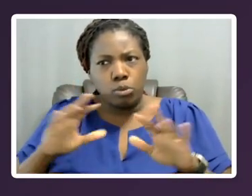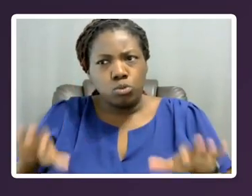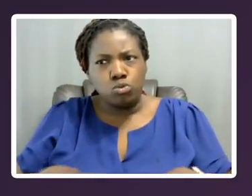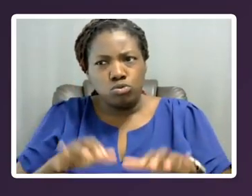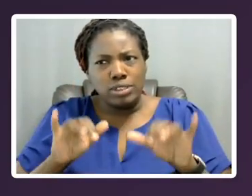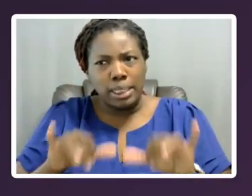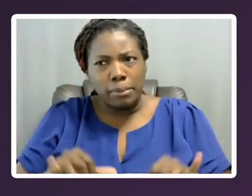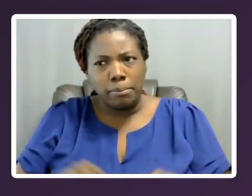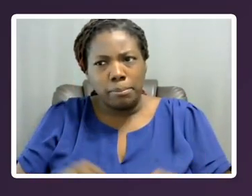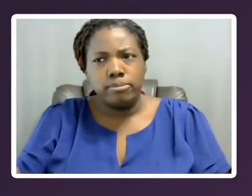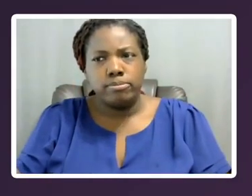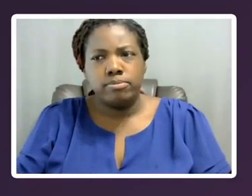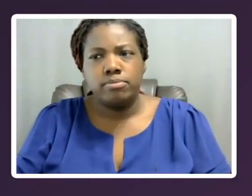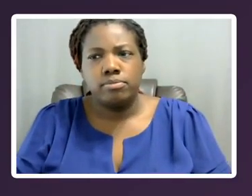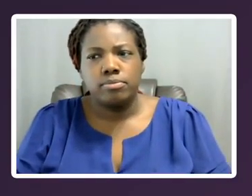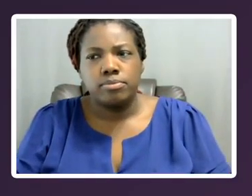Jannette Vanderhoop: So, I'm going to read a passage to you